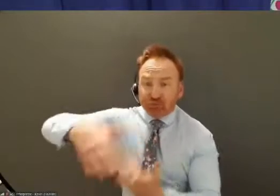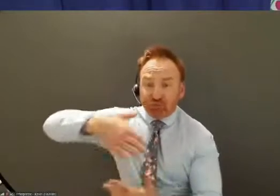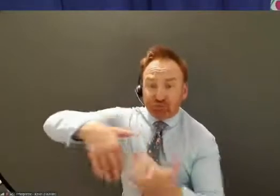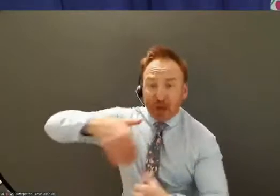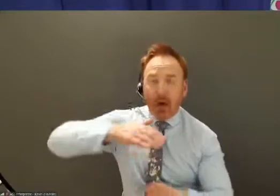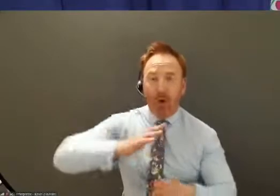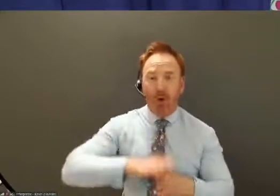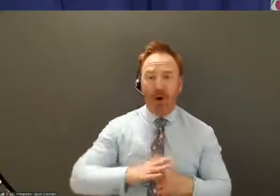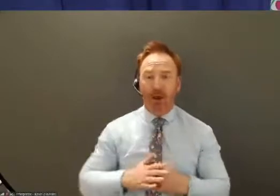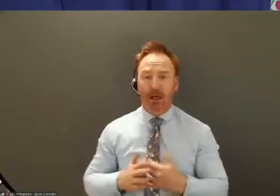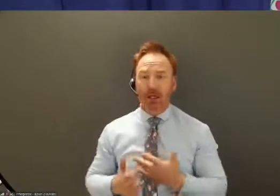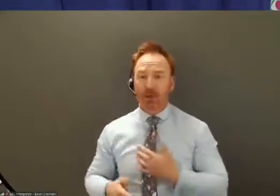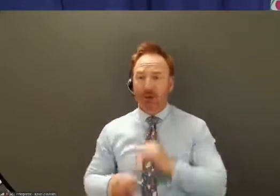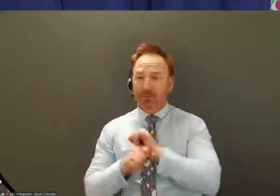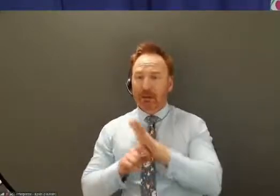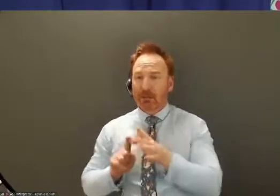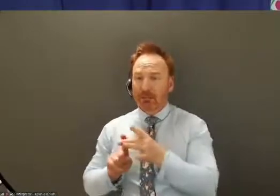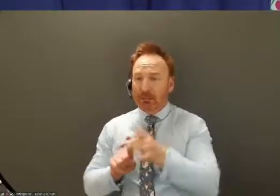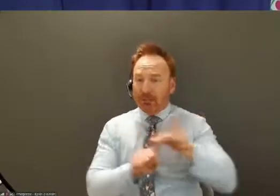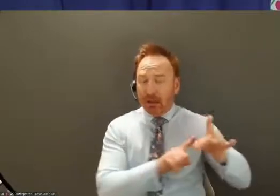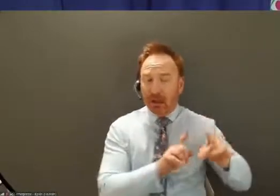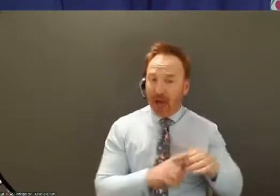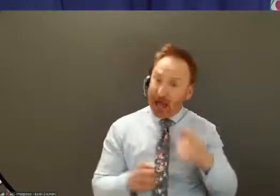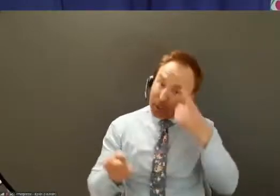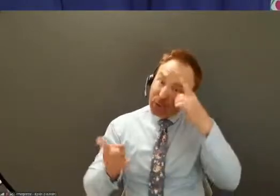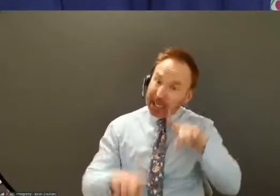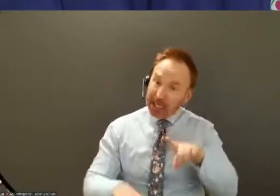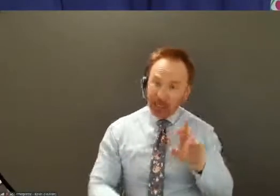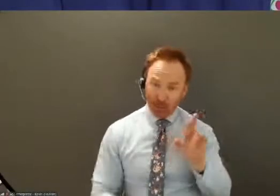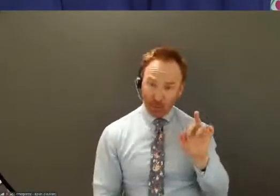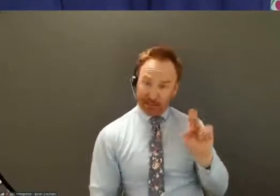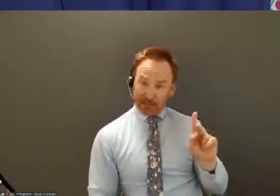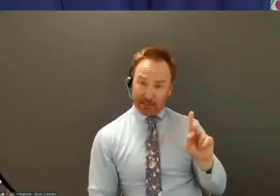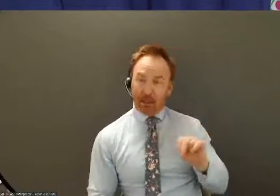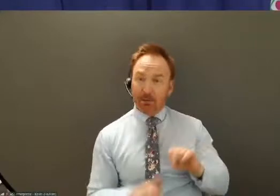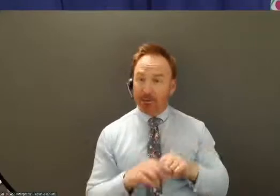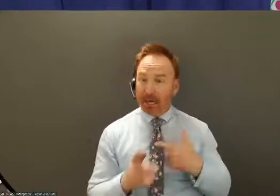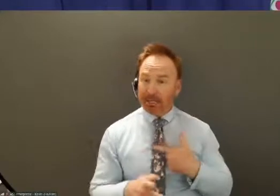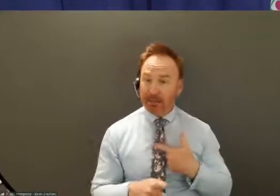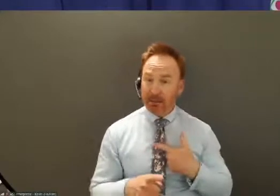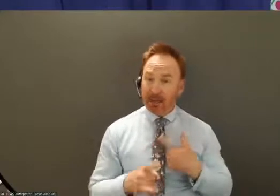And others have been admitted to hospital and of these five only